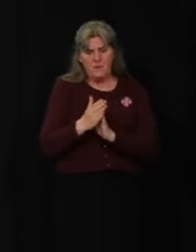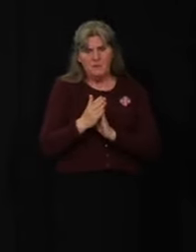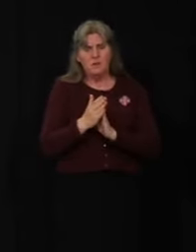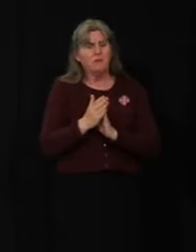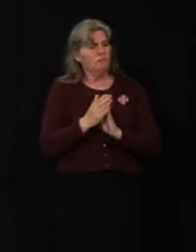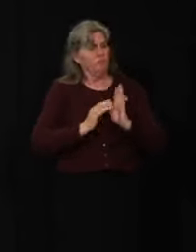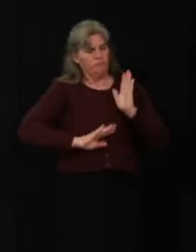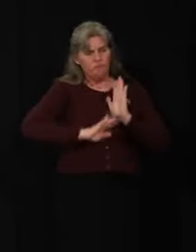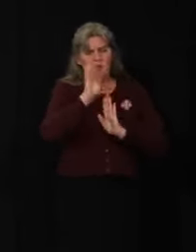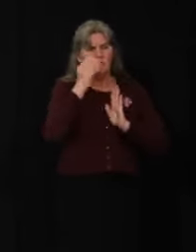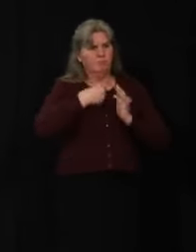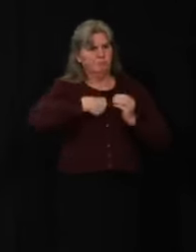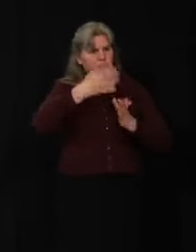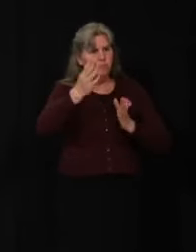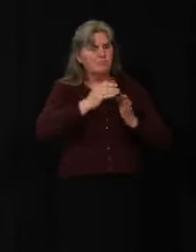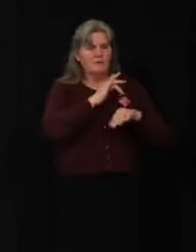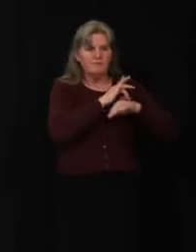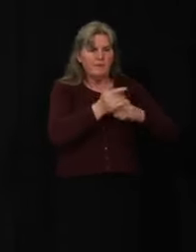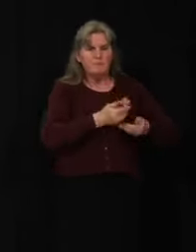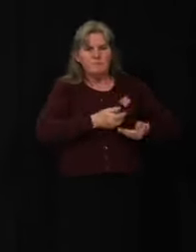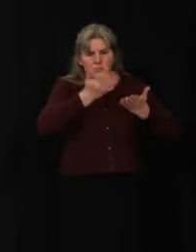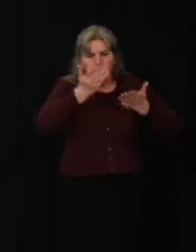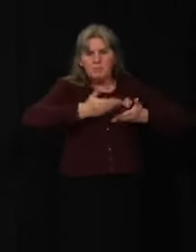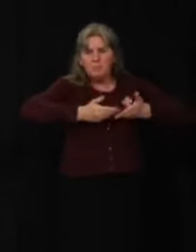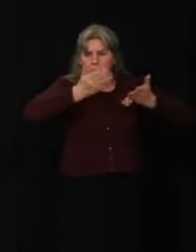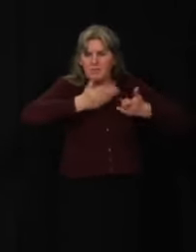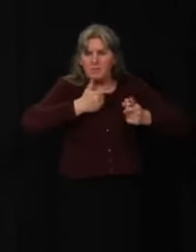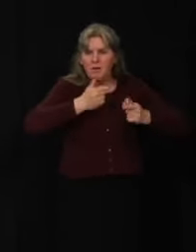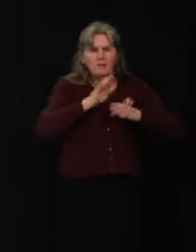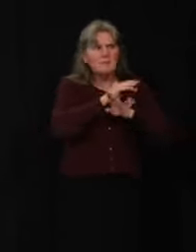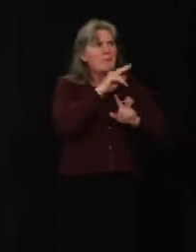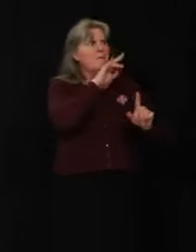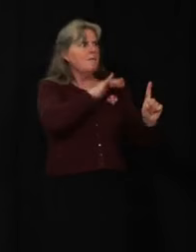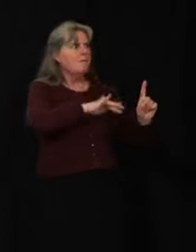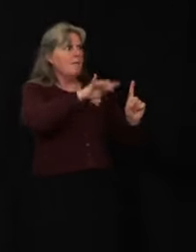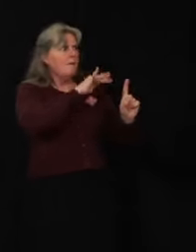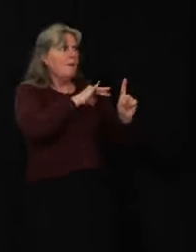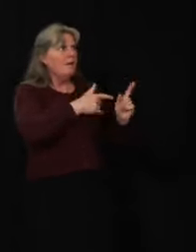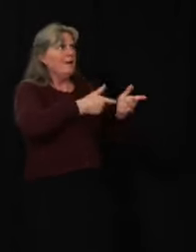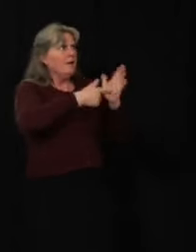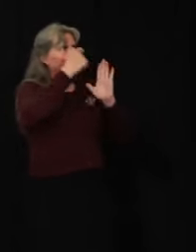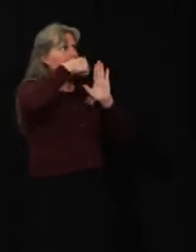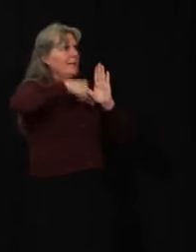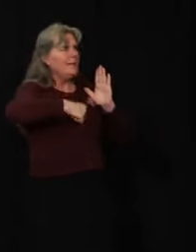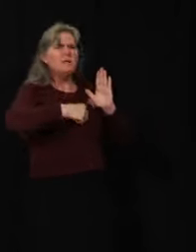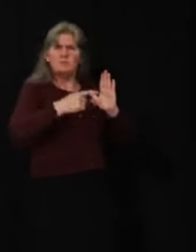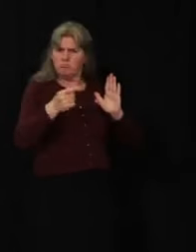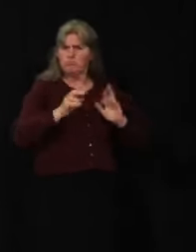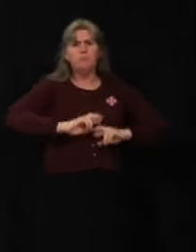are working on a plan? Yeah, so I think what you're looking at isn't the line that